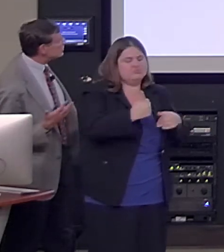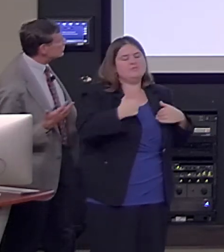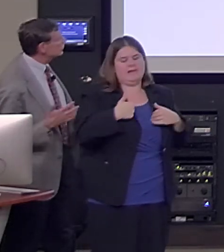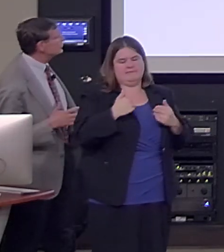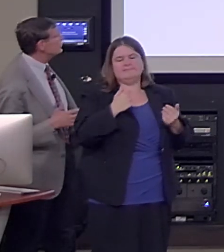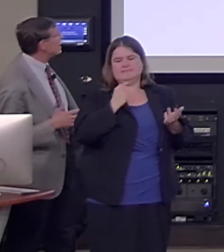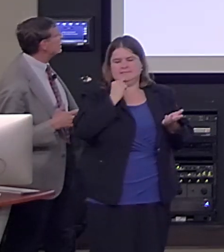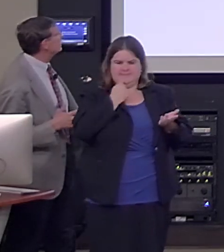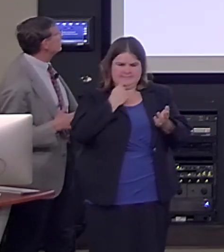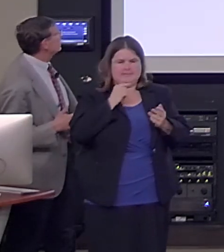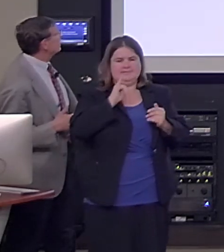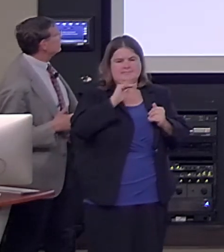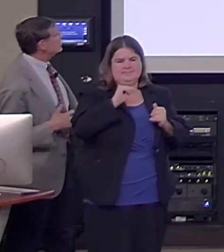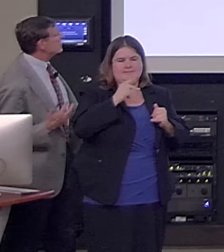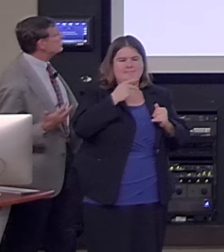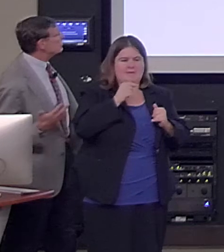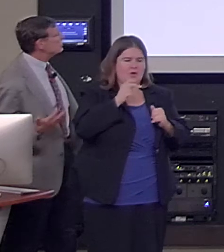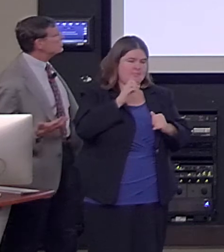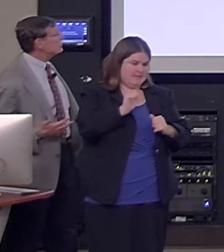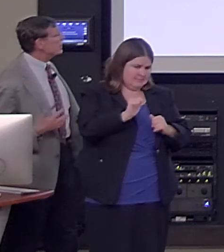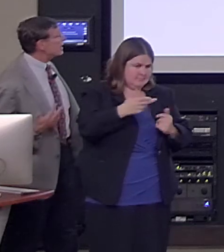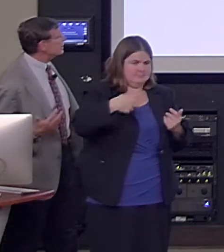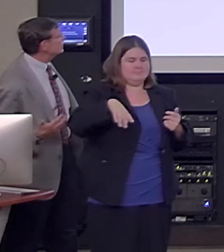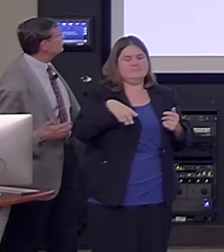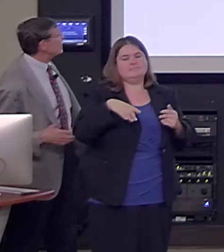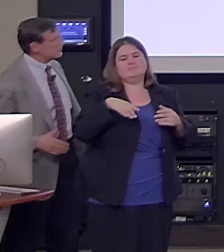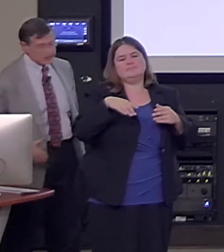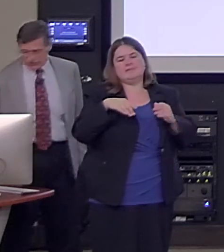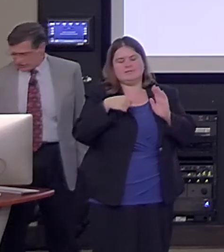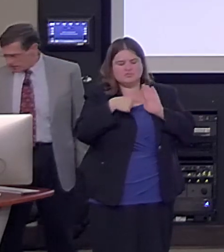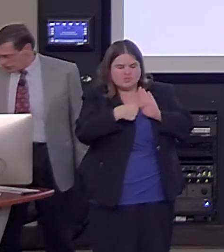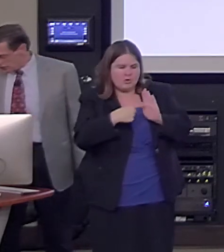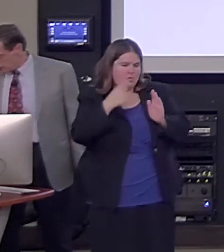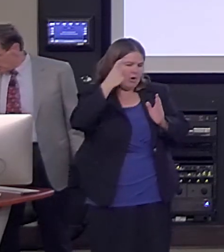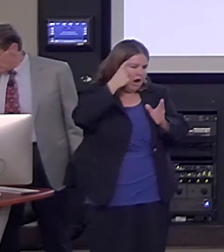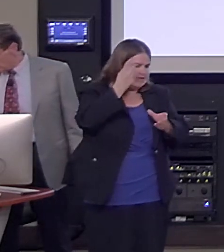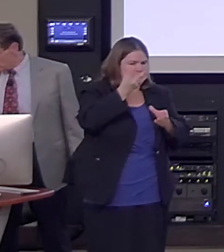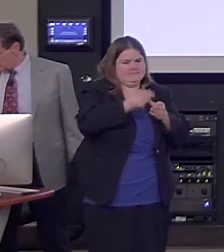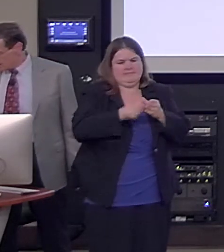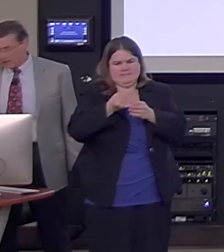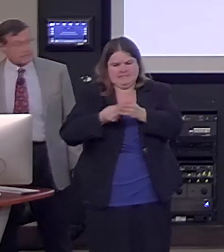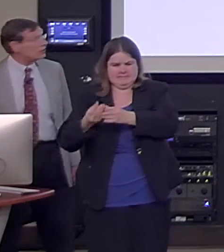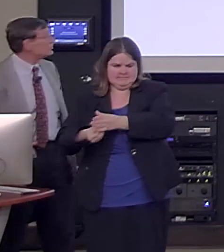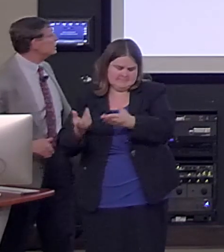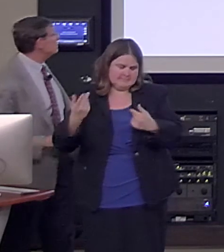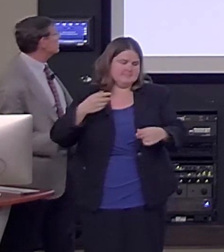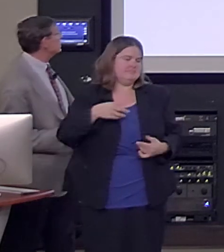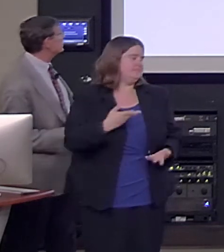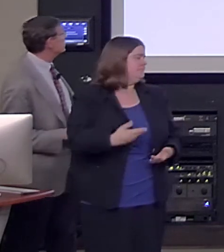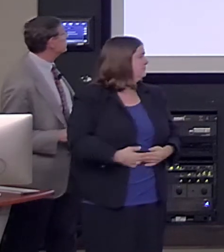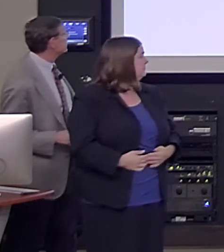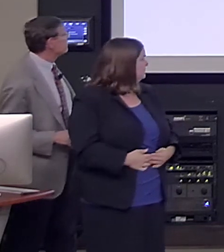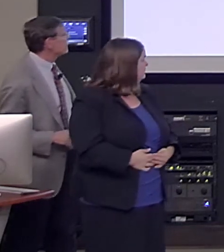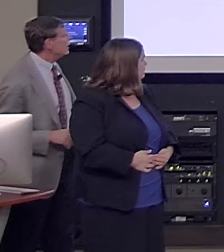which I told you that. And we demonstrate specific cognitive deficits that are associated with those experiences.